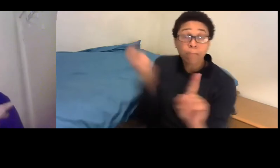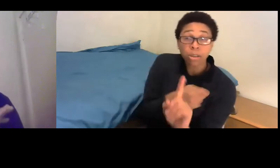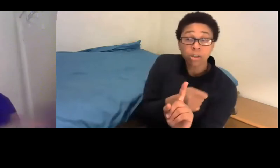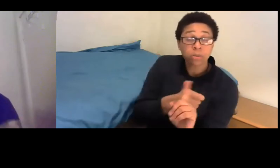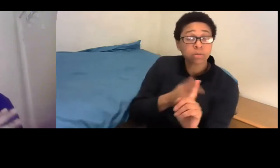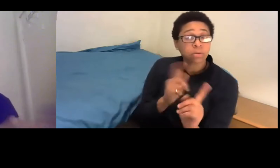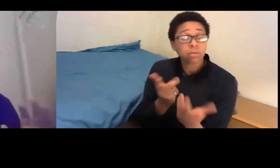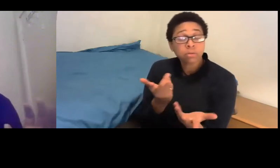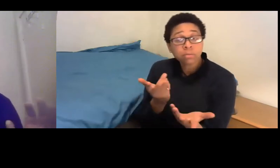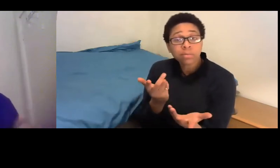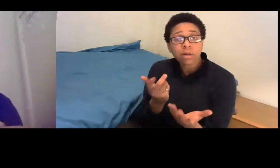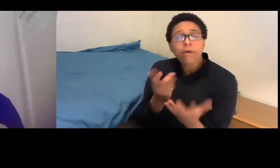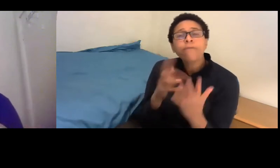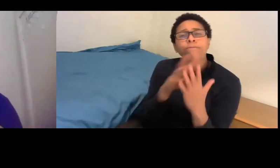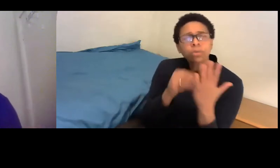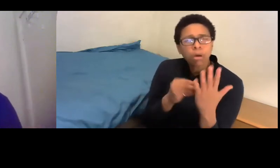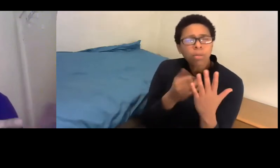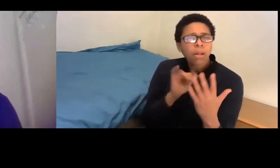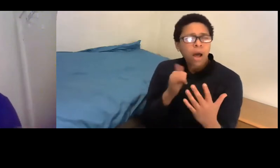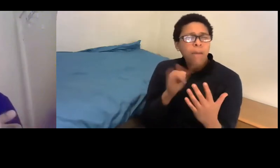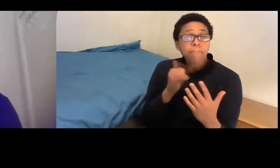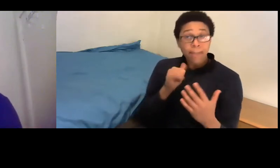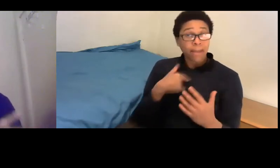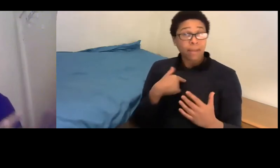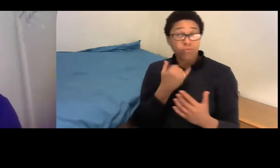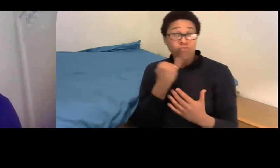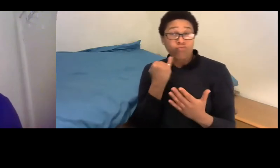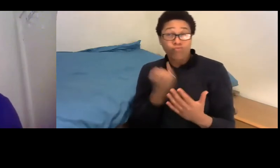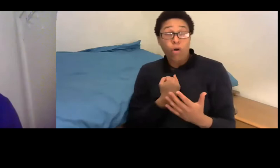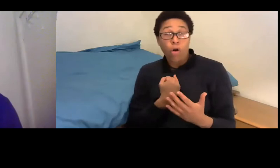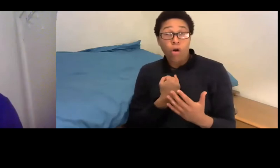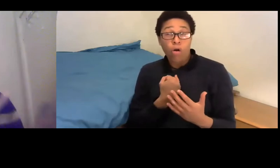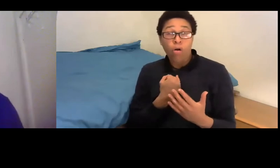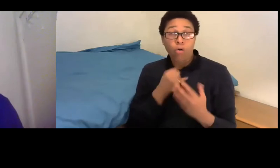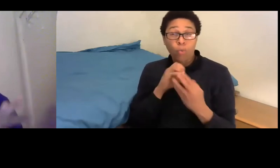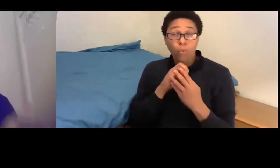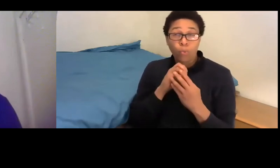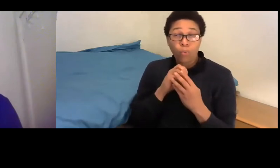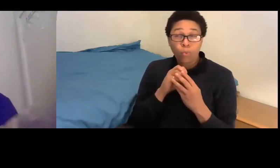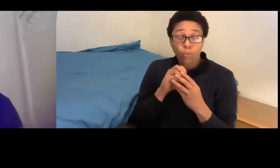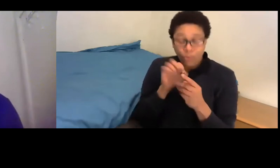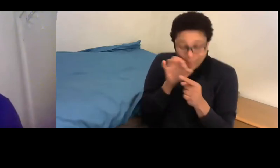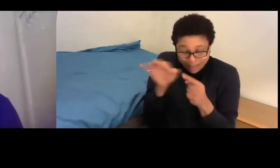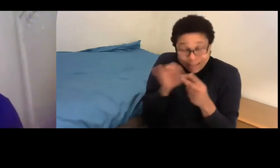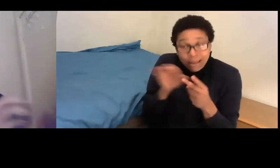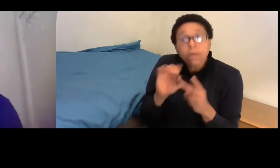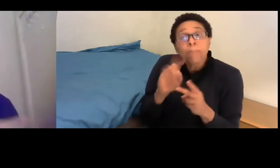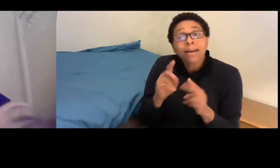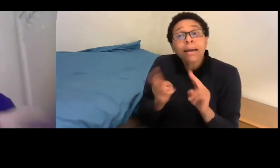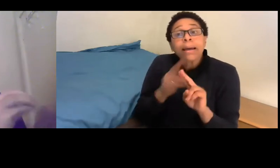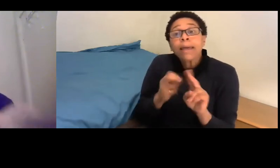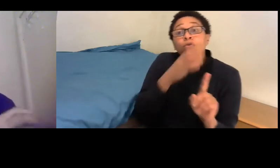might be getting the details wrong, but if two male slaves had anal sex with each other, the punishment would be very